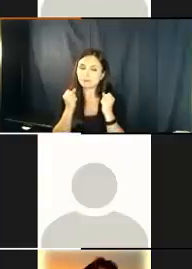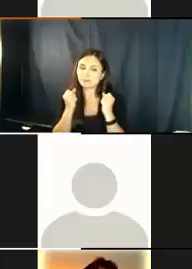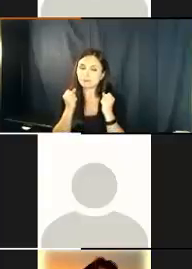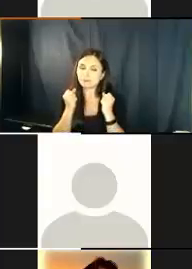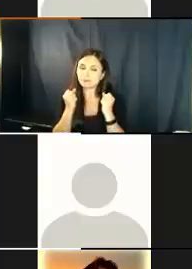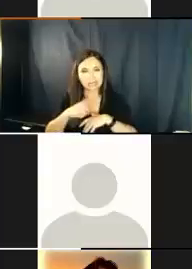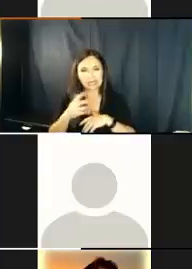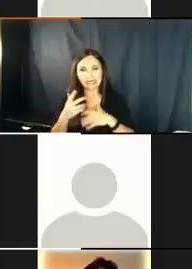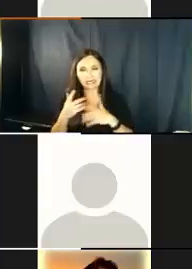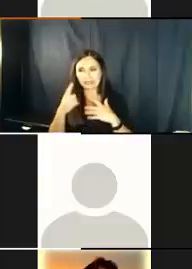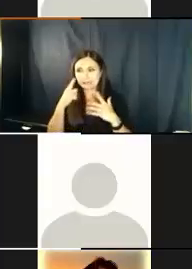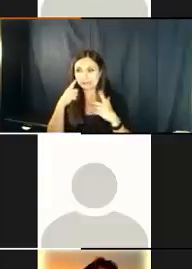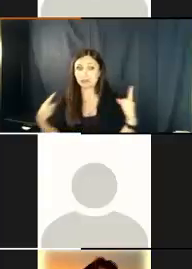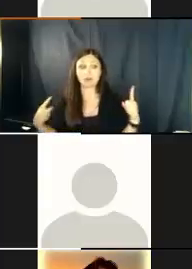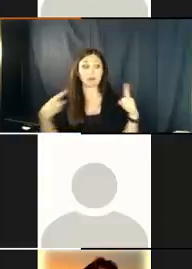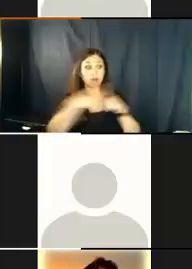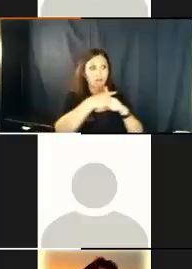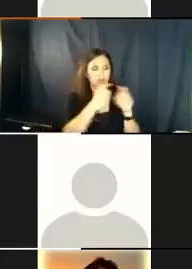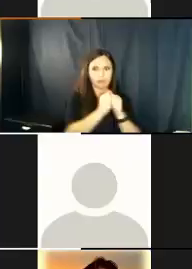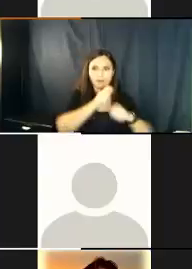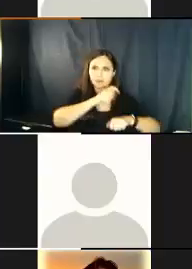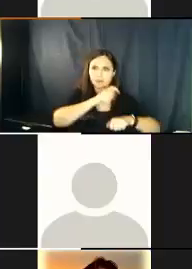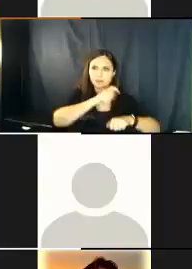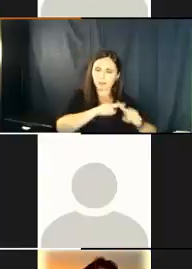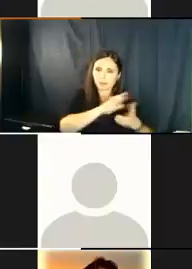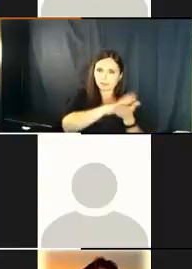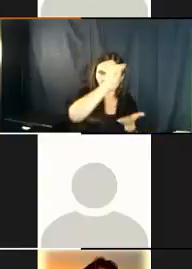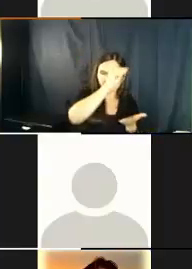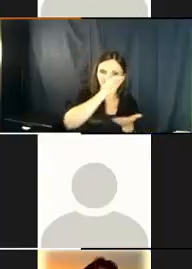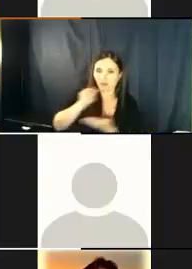with time based learning because mastery-based learning means a student's not going to move